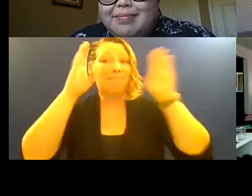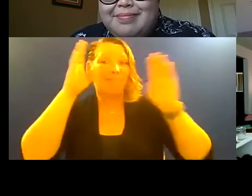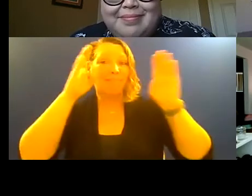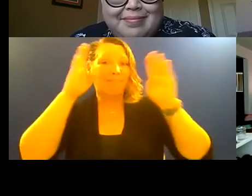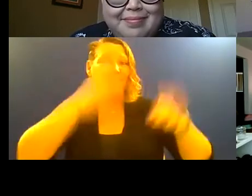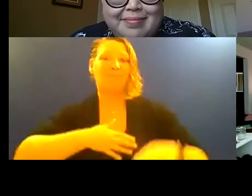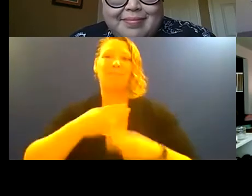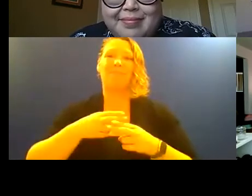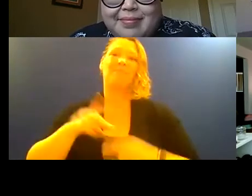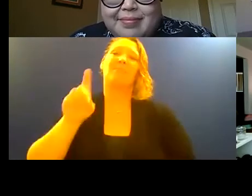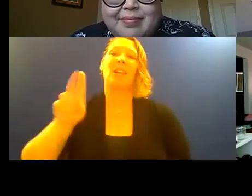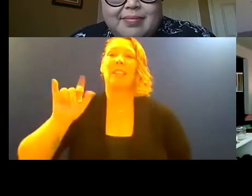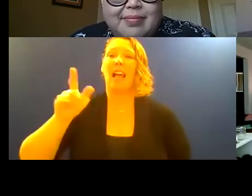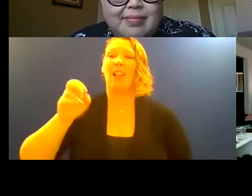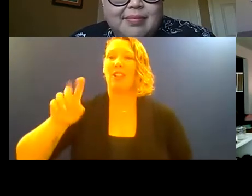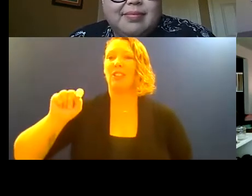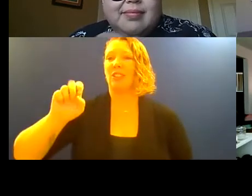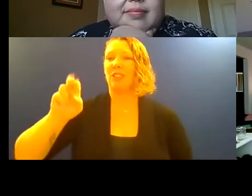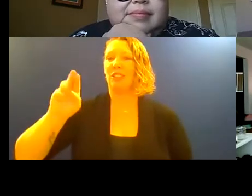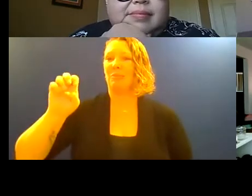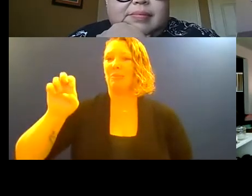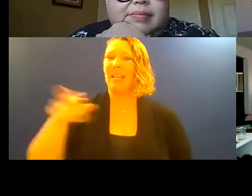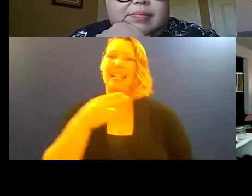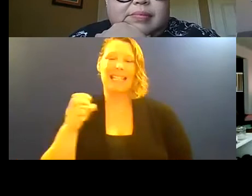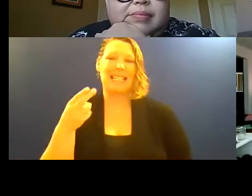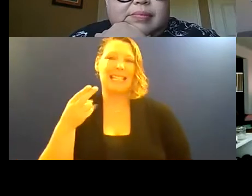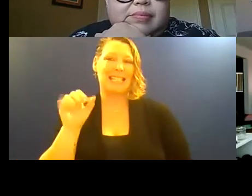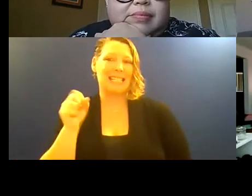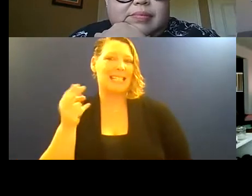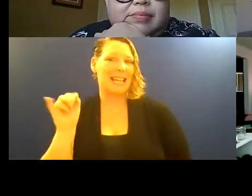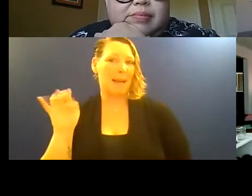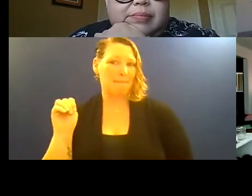Tyler: Hi everyone, my name is Dr. Tyler TerMeer, I use he, him, his pronouns.